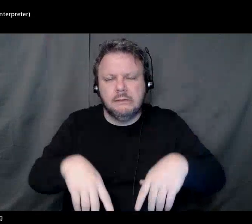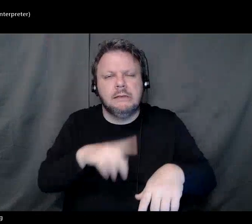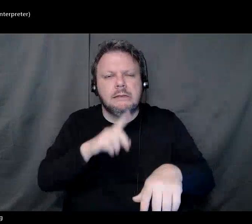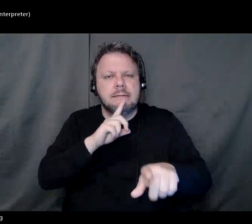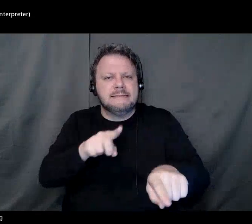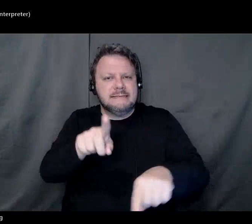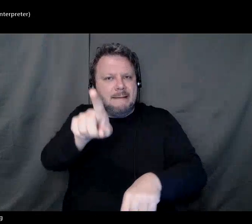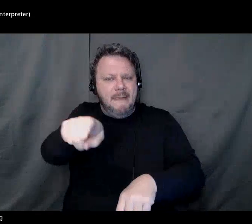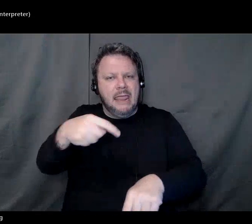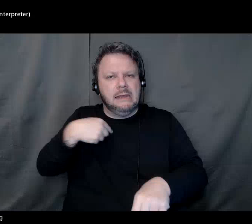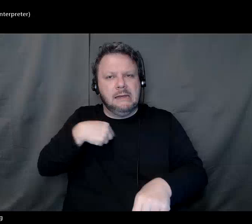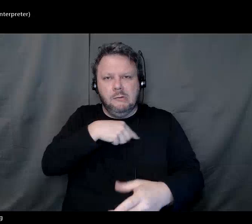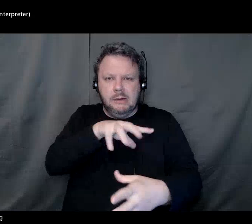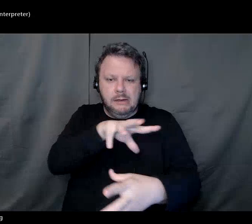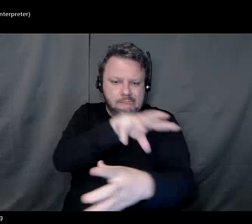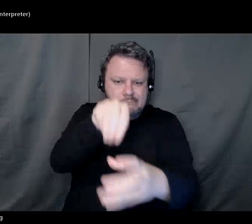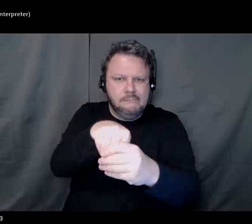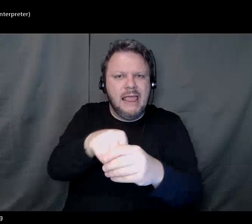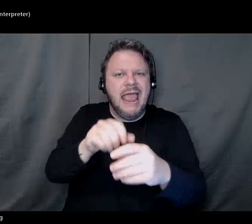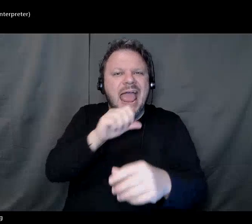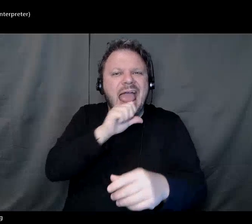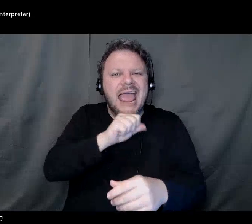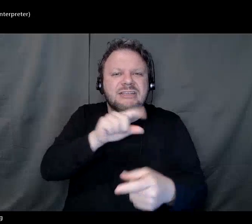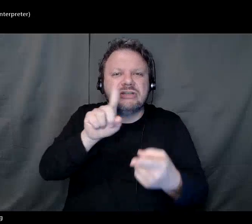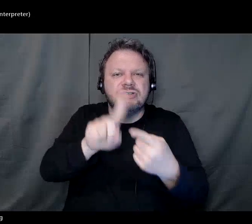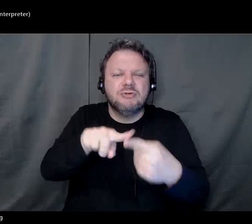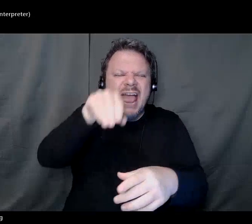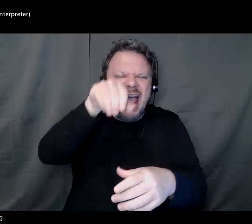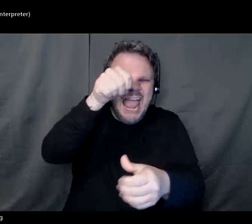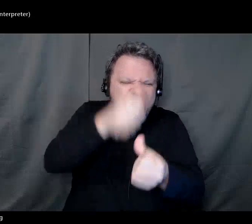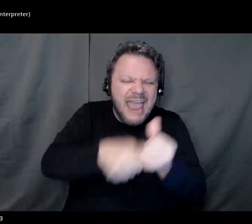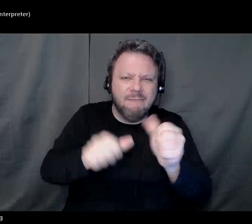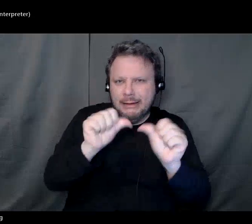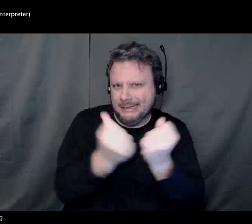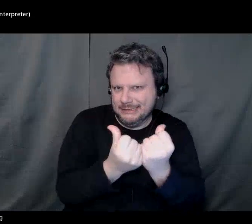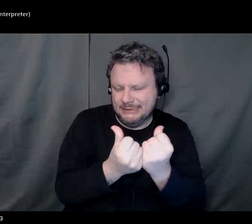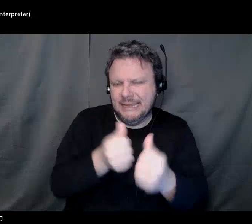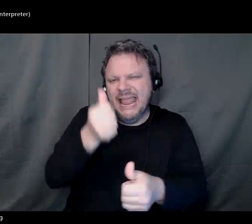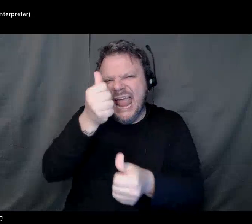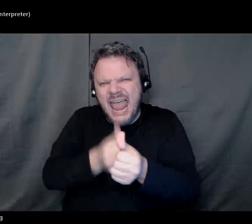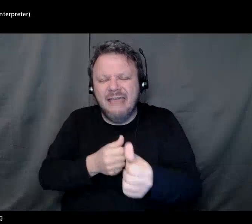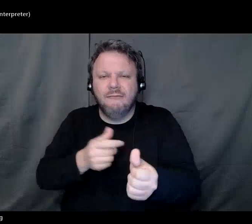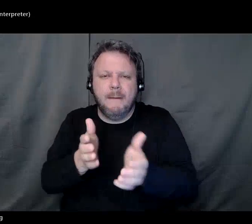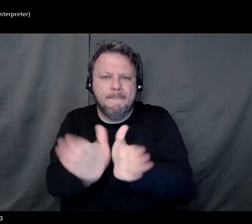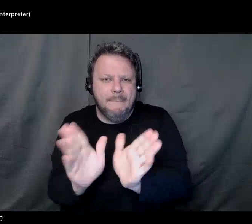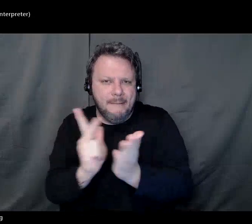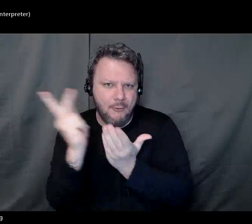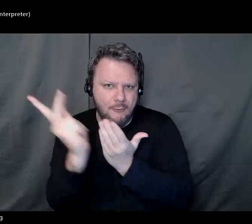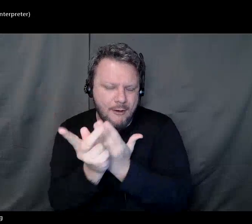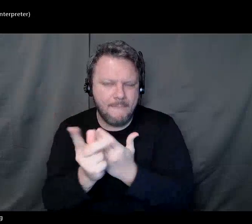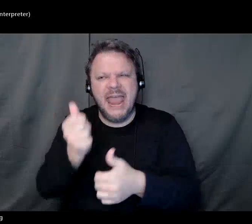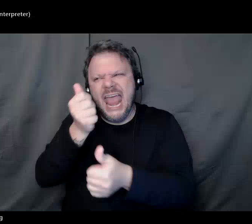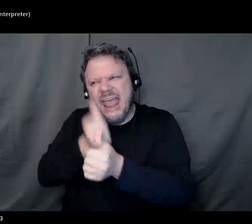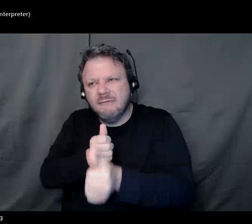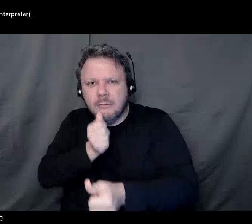Demand that we infuse aging into every single agency, every single public program, every single private sector.